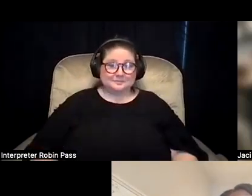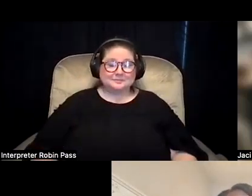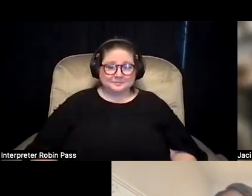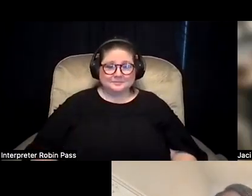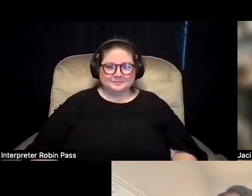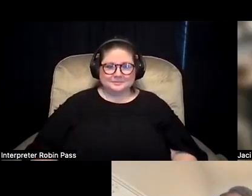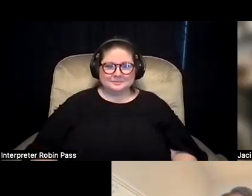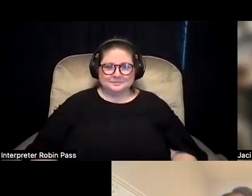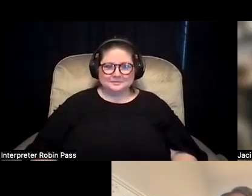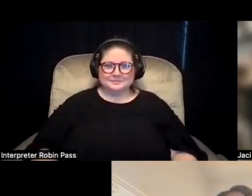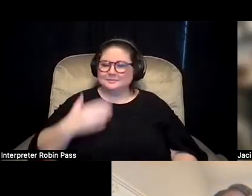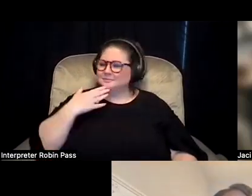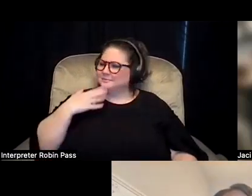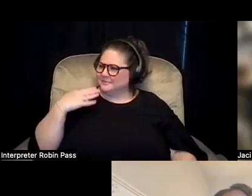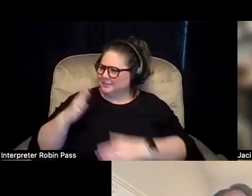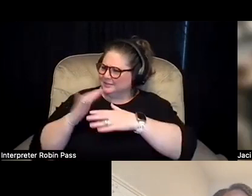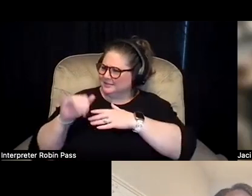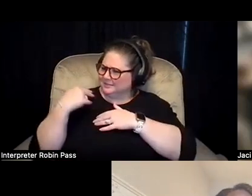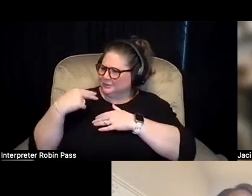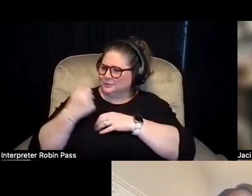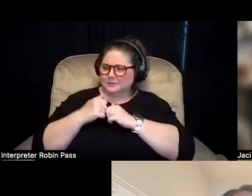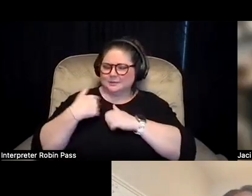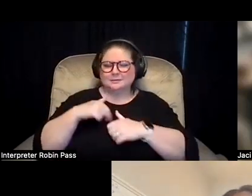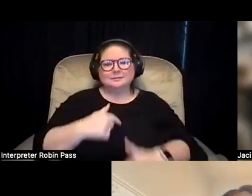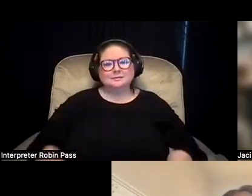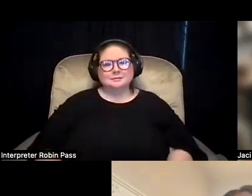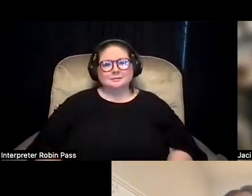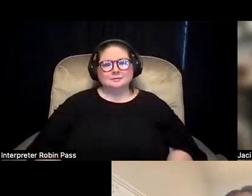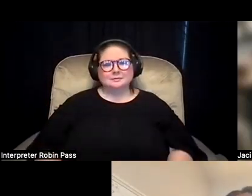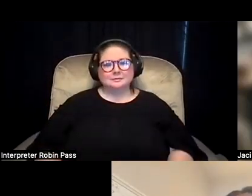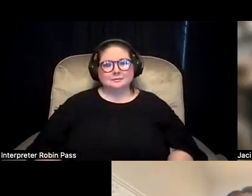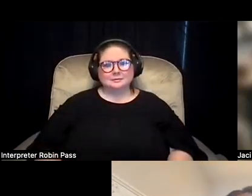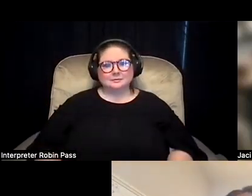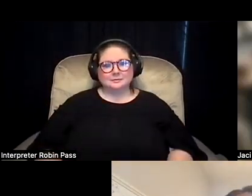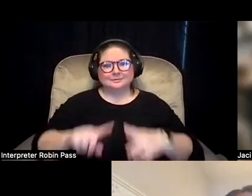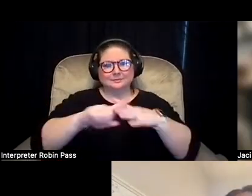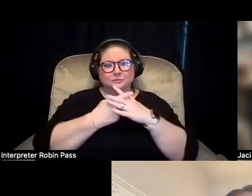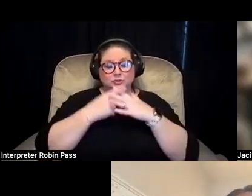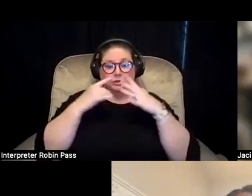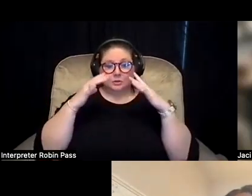you for sharing that history with us um we are going to start wrapping up i have a few things